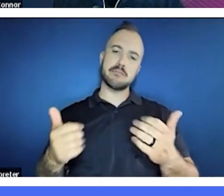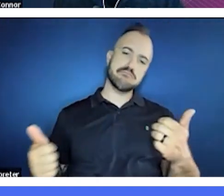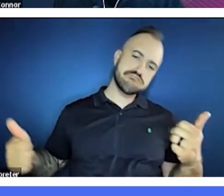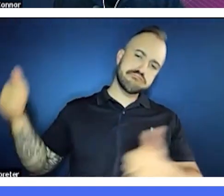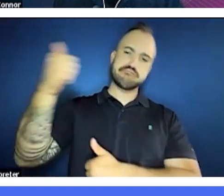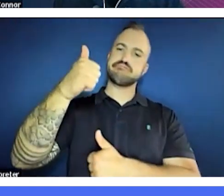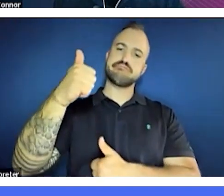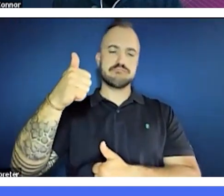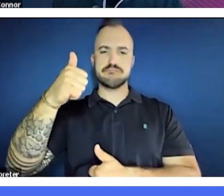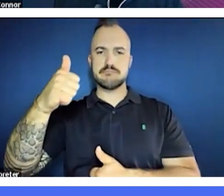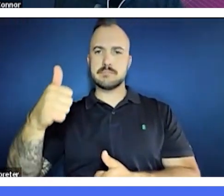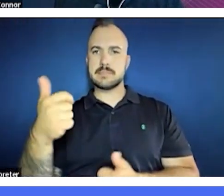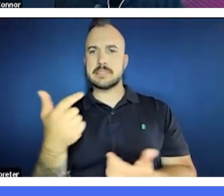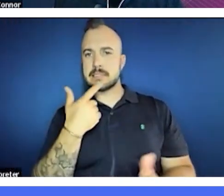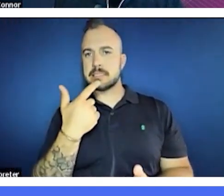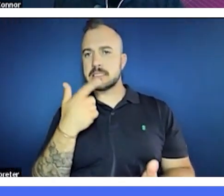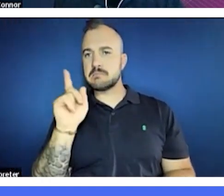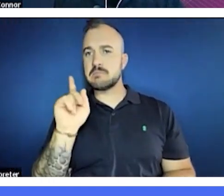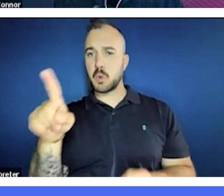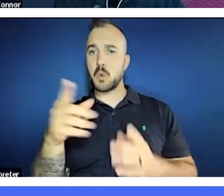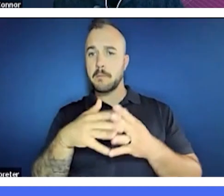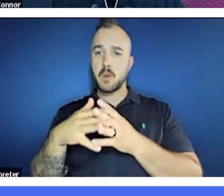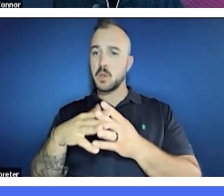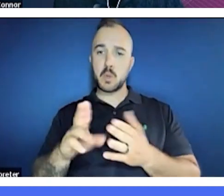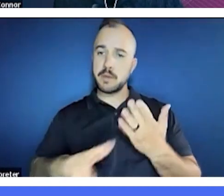And he said, "In essence, you go to American University. I don't hire students